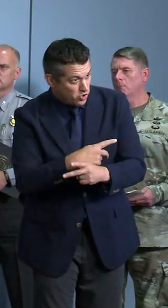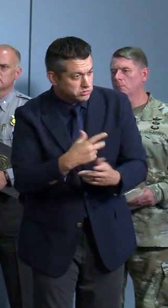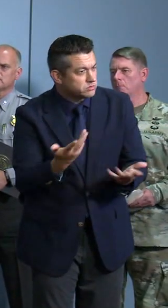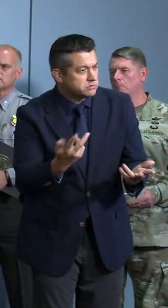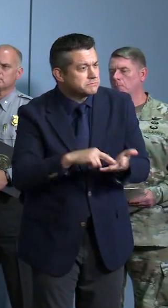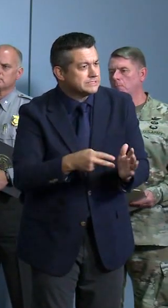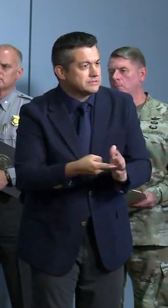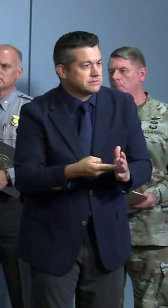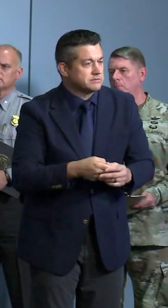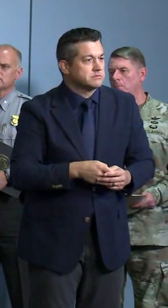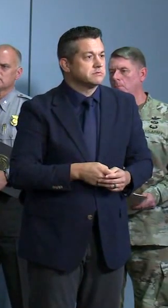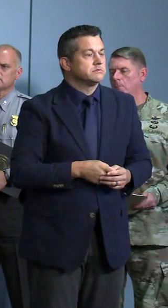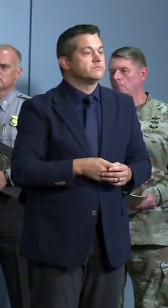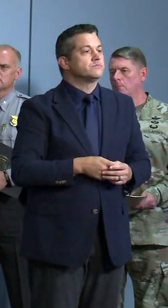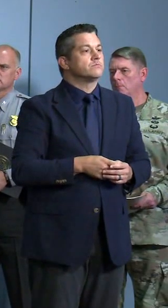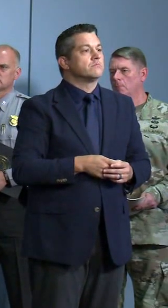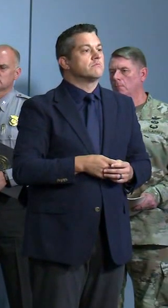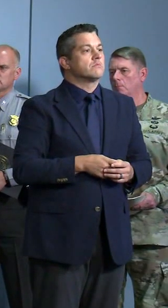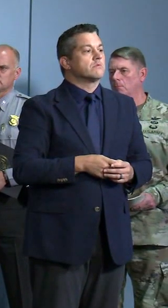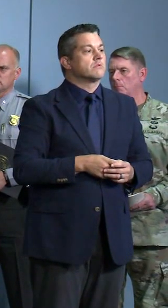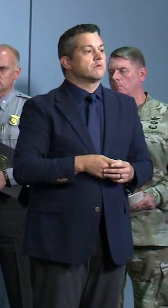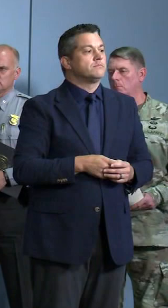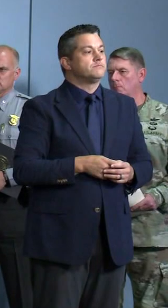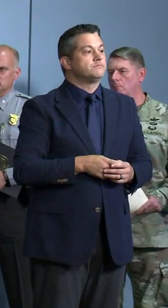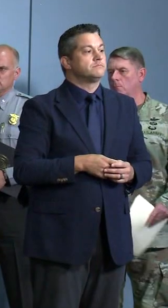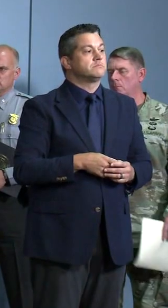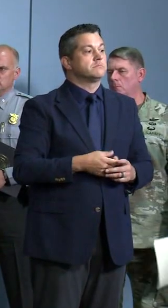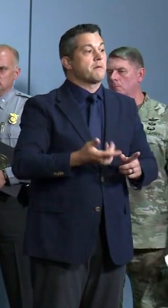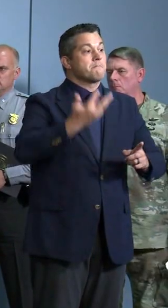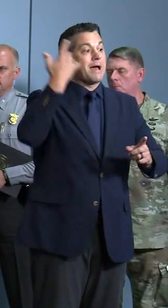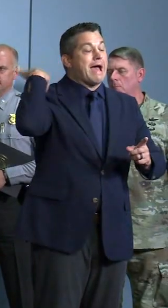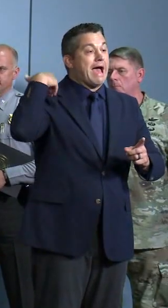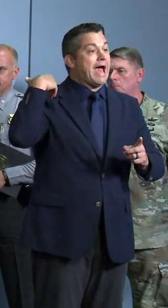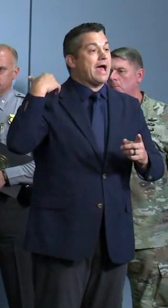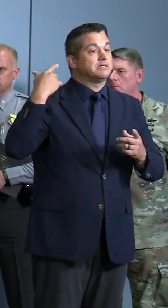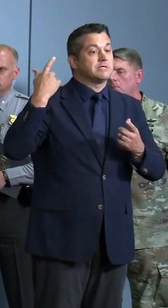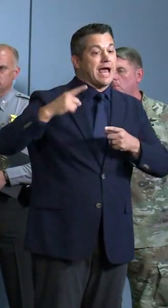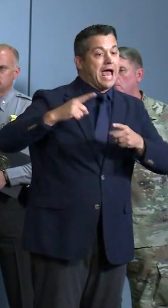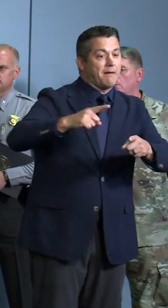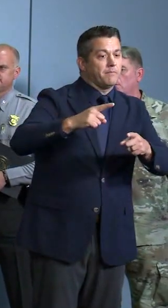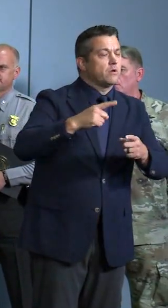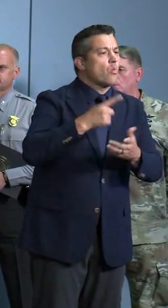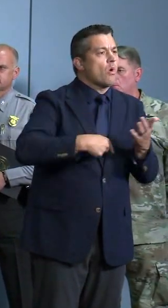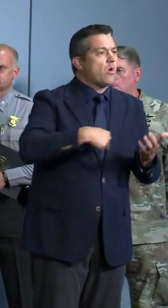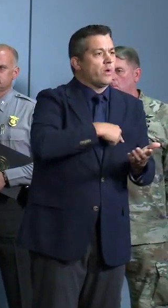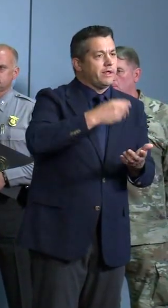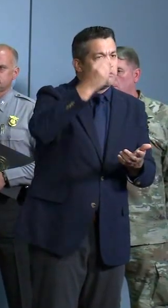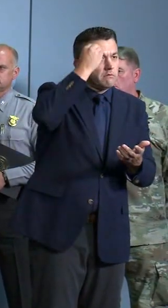that you've taken as far as being ready for, you know, what